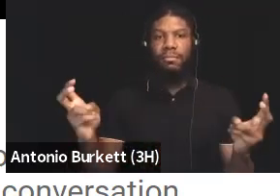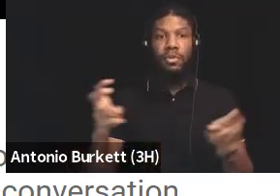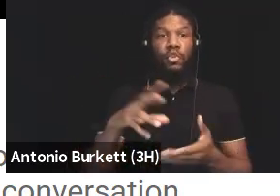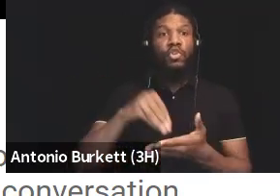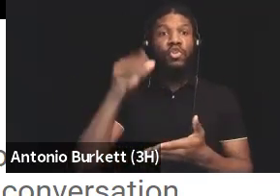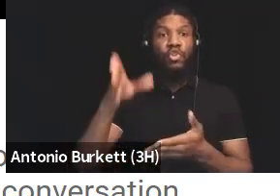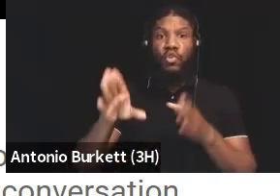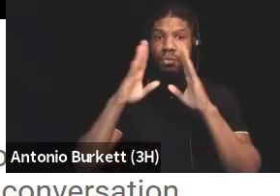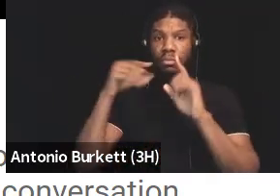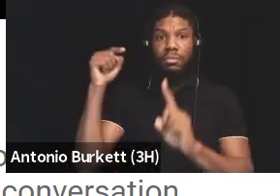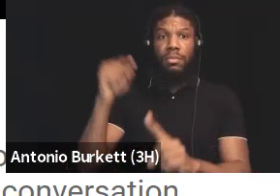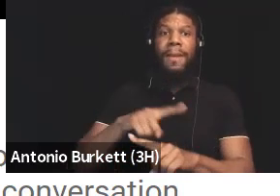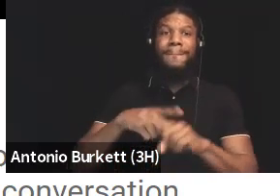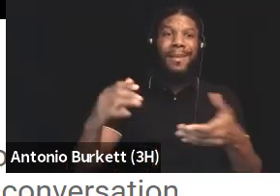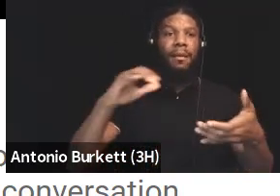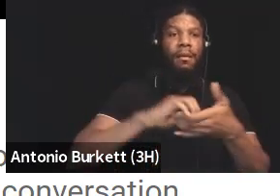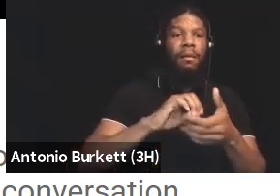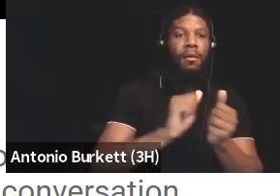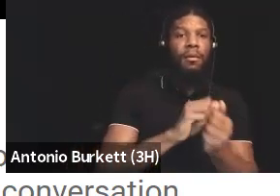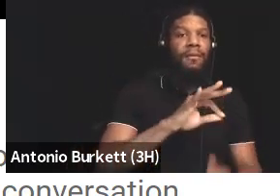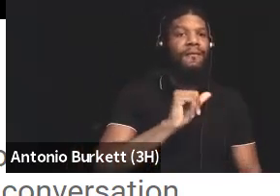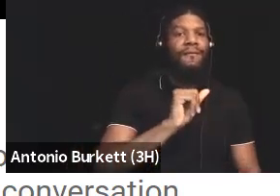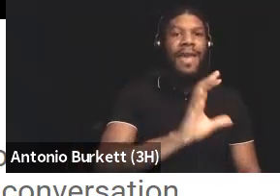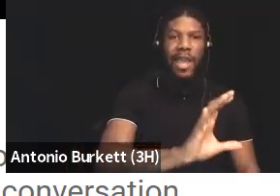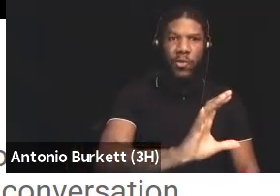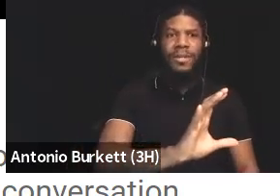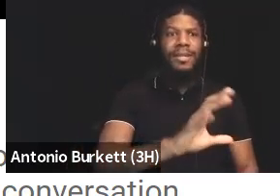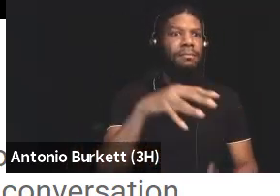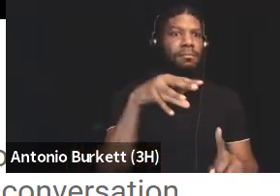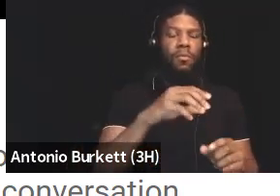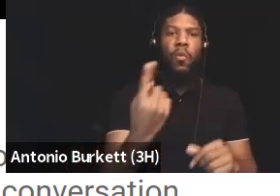their faculty-facing groups all the time. They offer a faculty service where faculty can submit